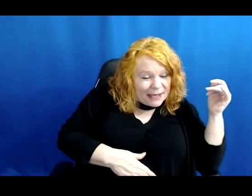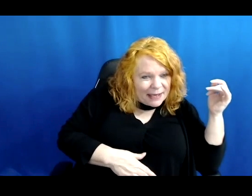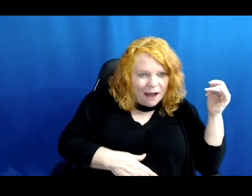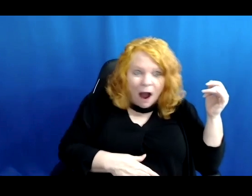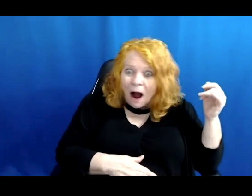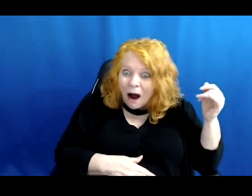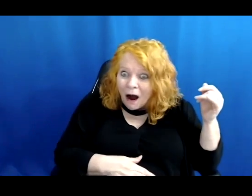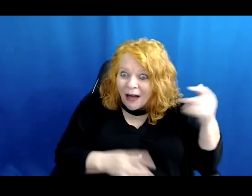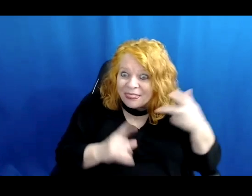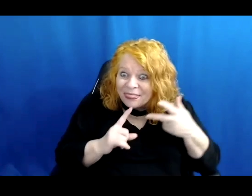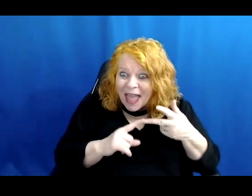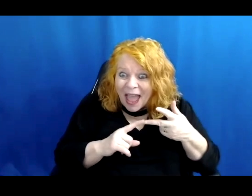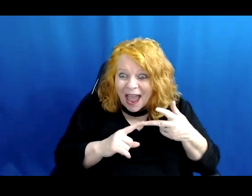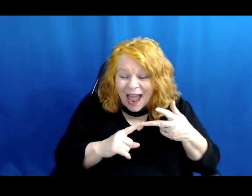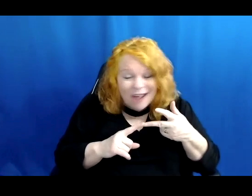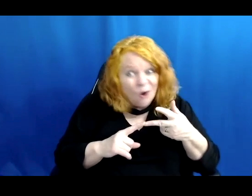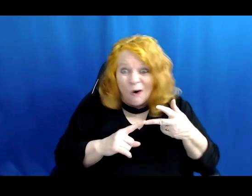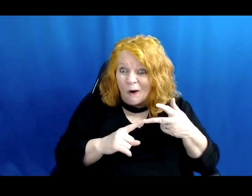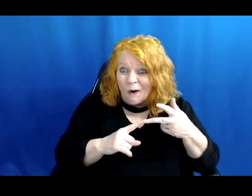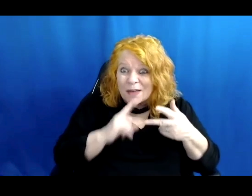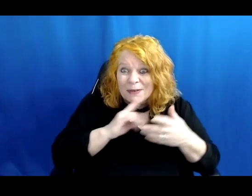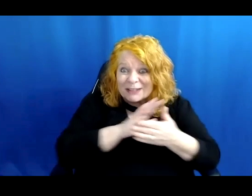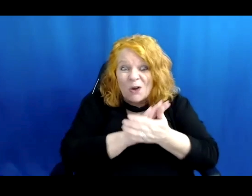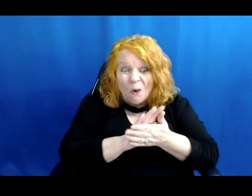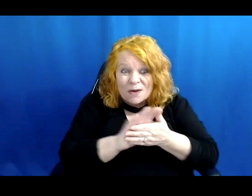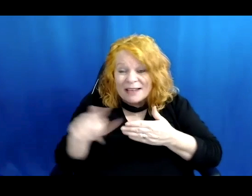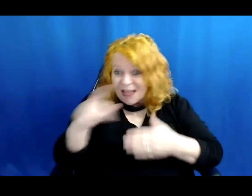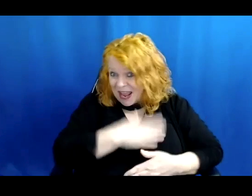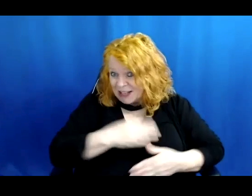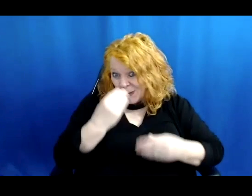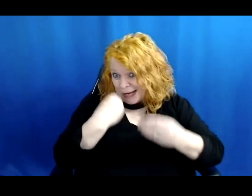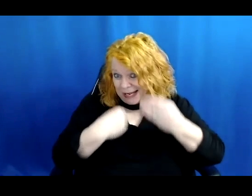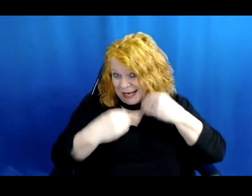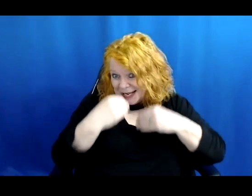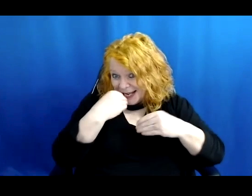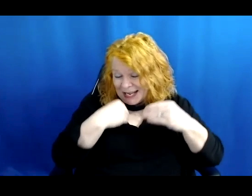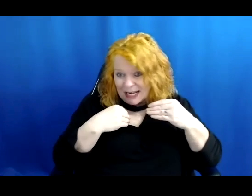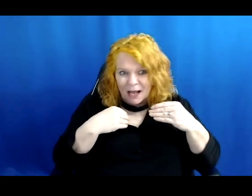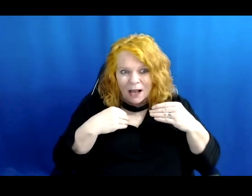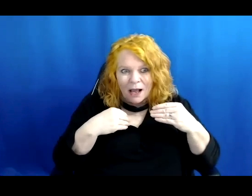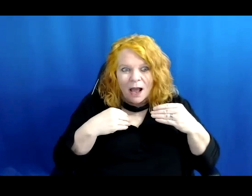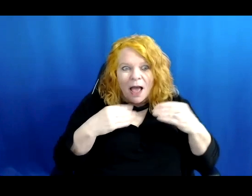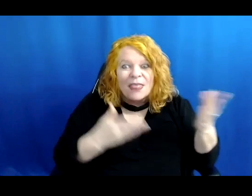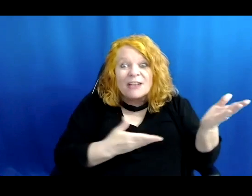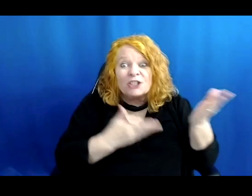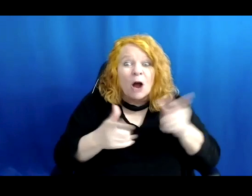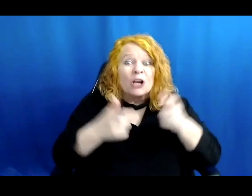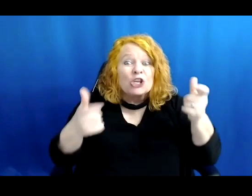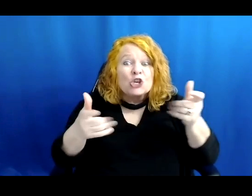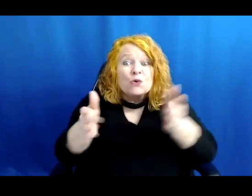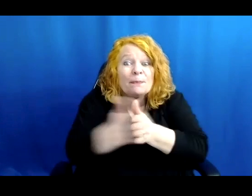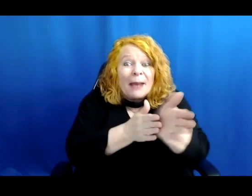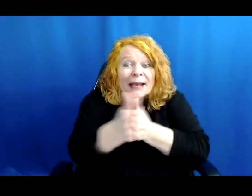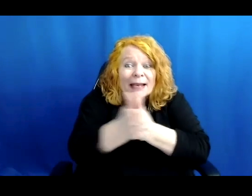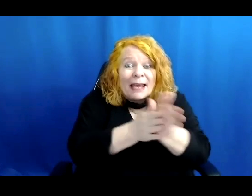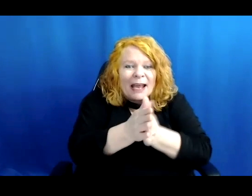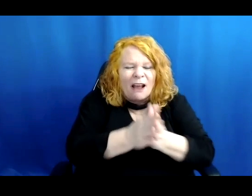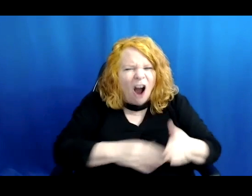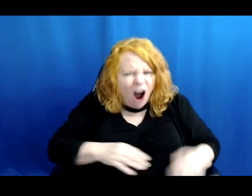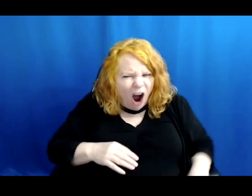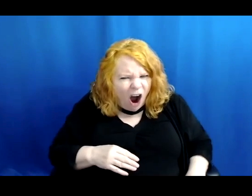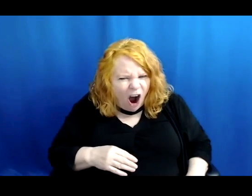Wow that was so nice! I enjoyed that so much as she brought a massive picnic.